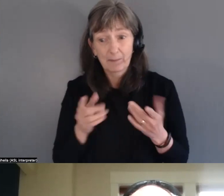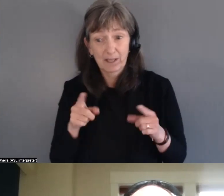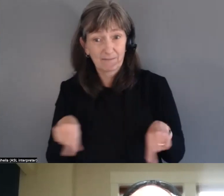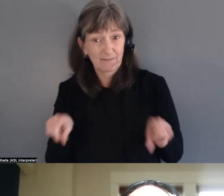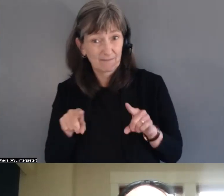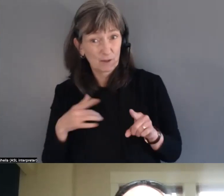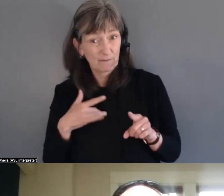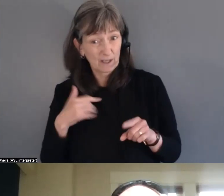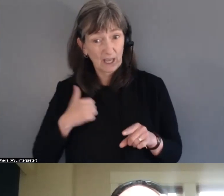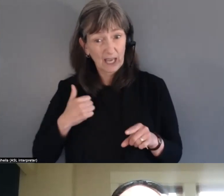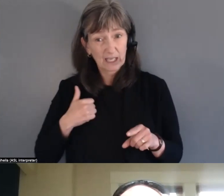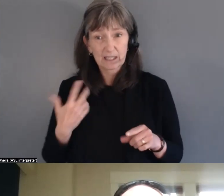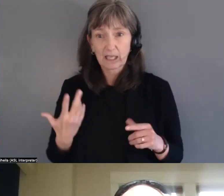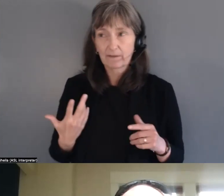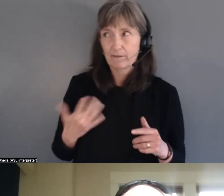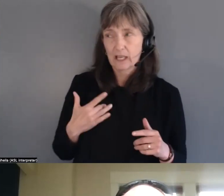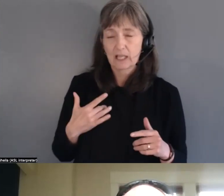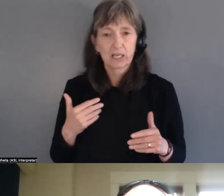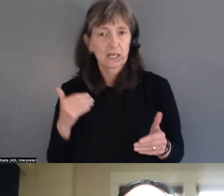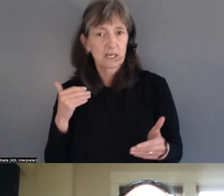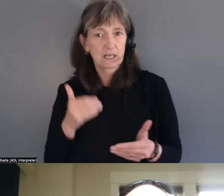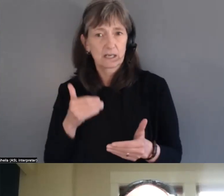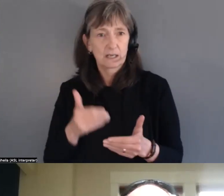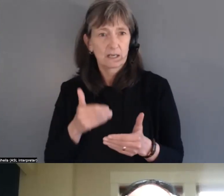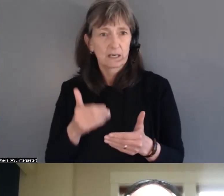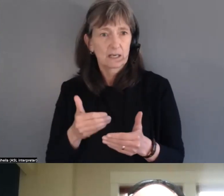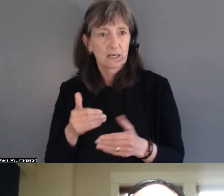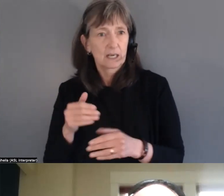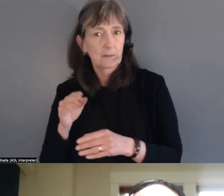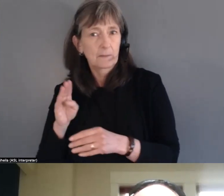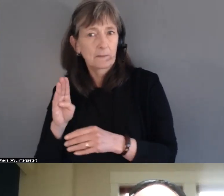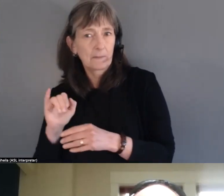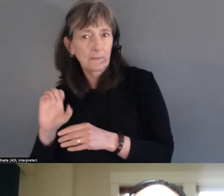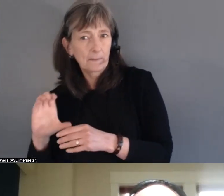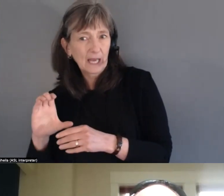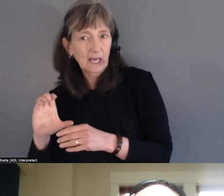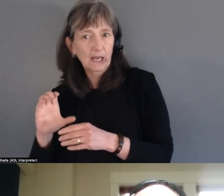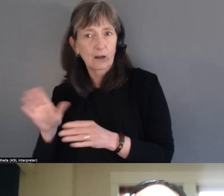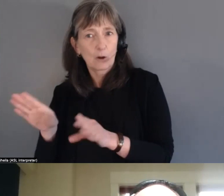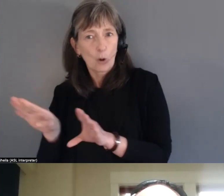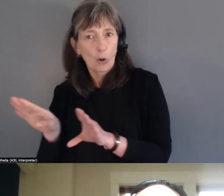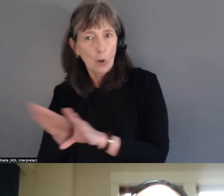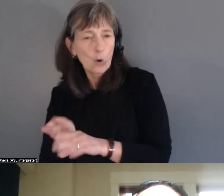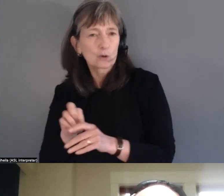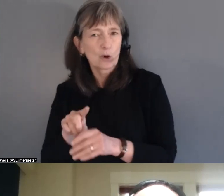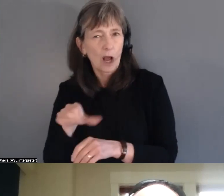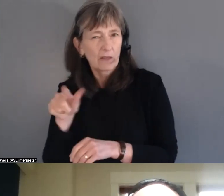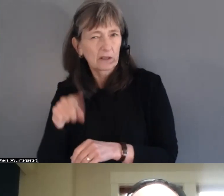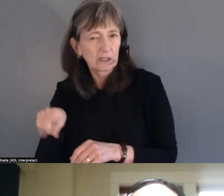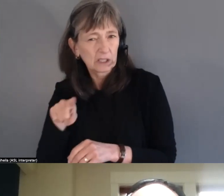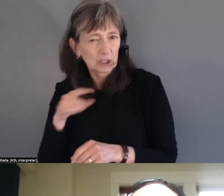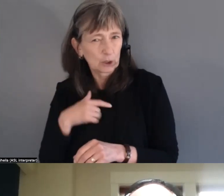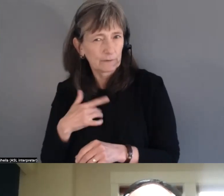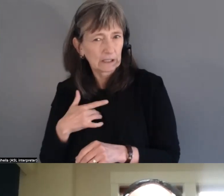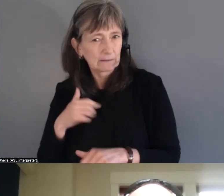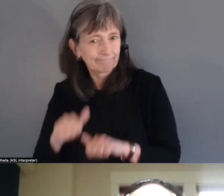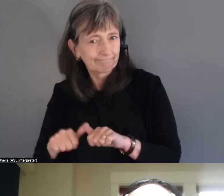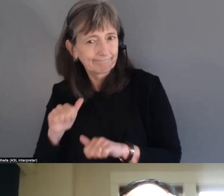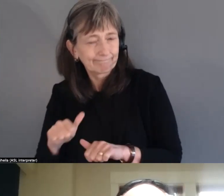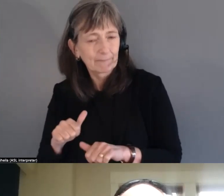around the closing of BIC or any of those schemes. Tom: There's virtually no use of BIC here,